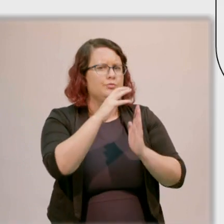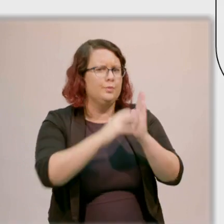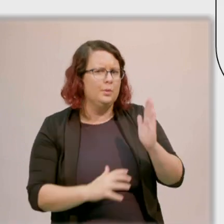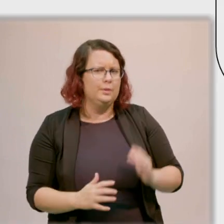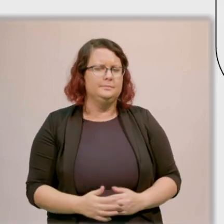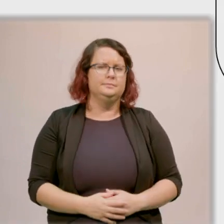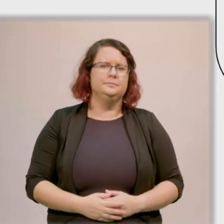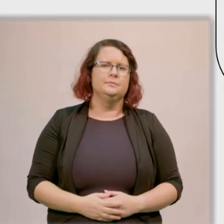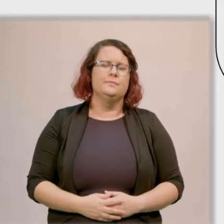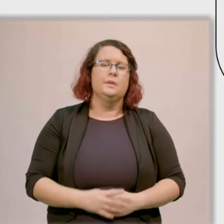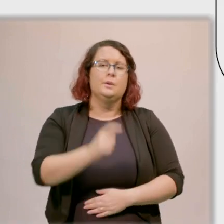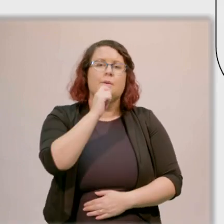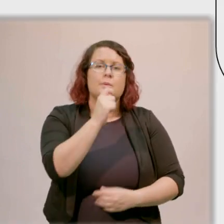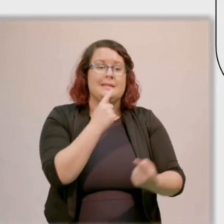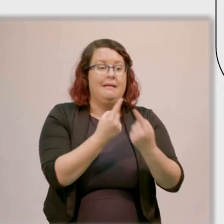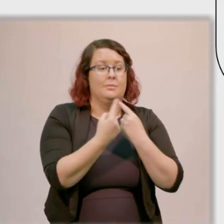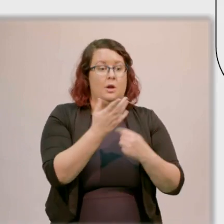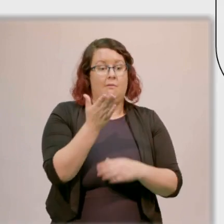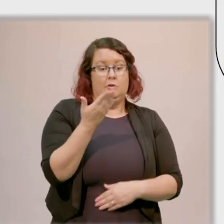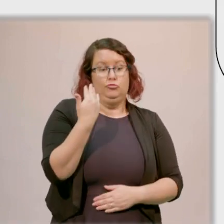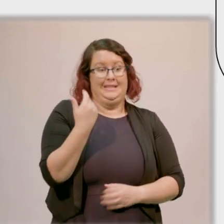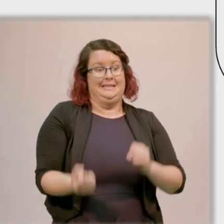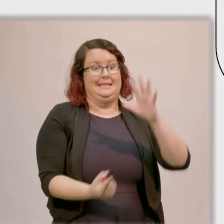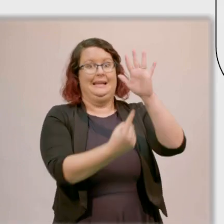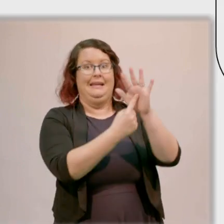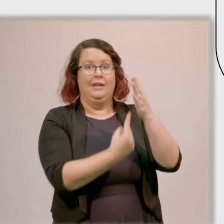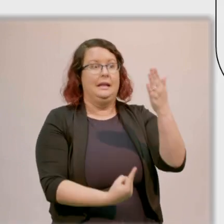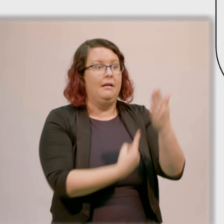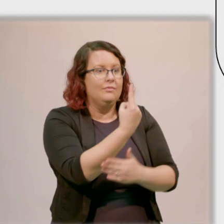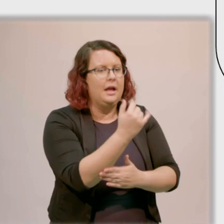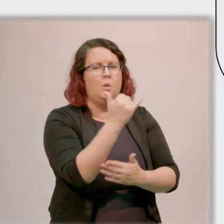News is information about recent significant events or issues.